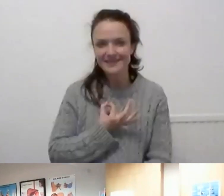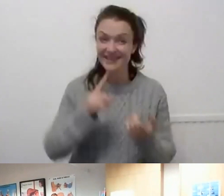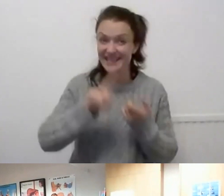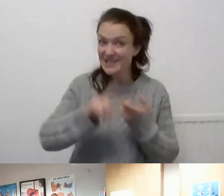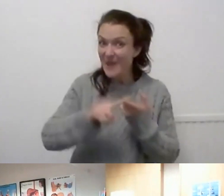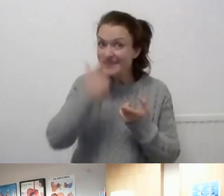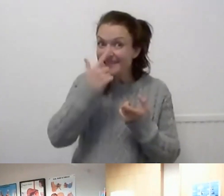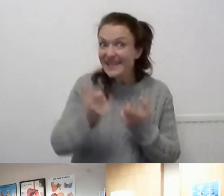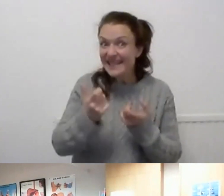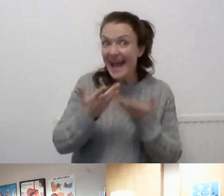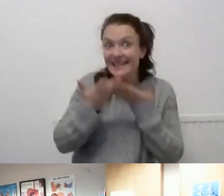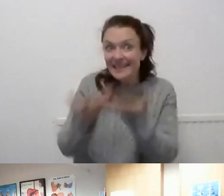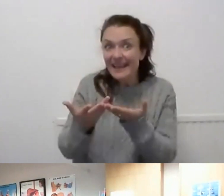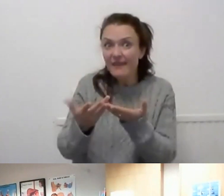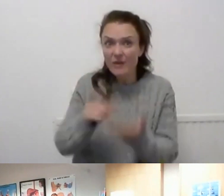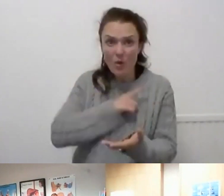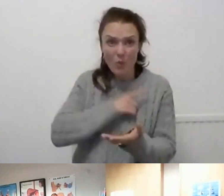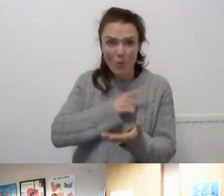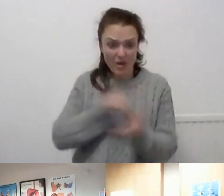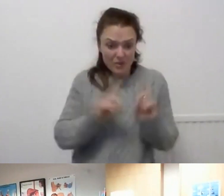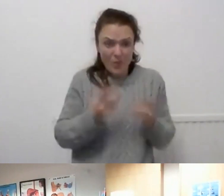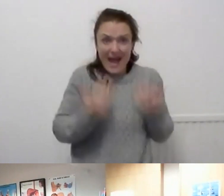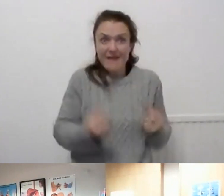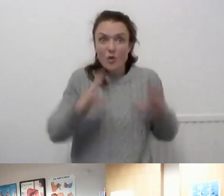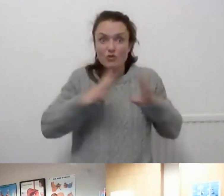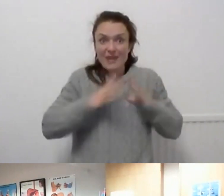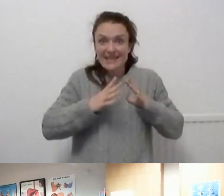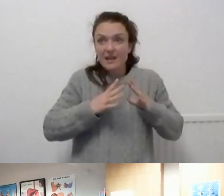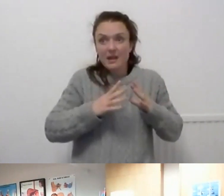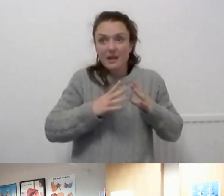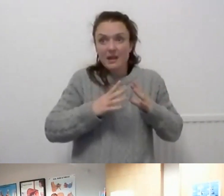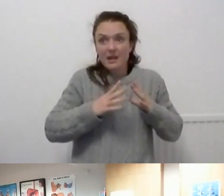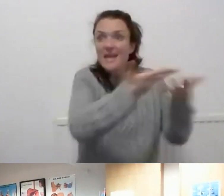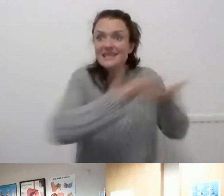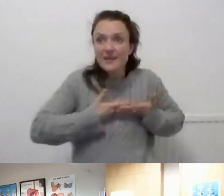coming to us over the next few weeks. Sometimes we get Pfizer, sometimes we get AstraZeneca. We